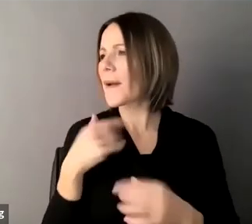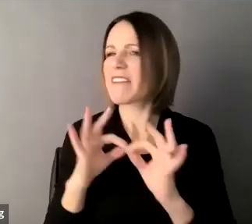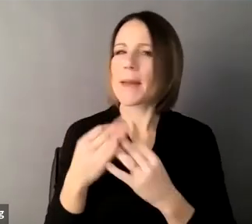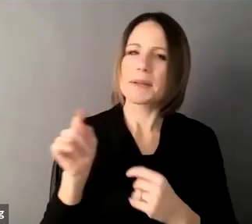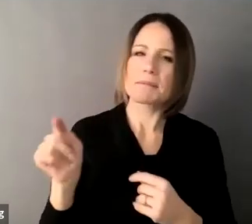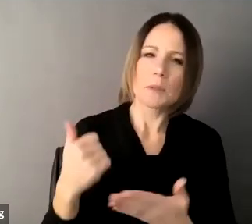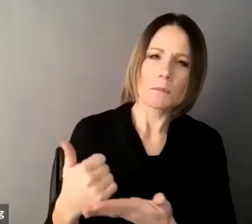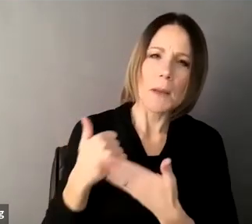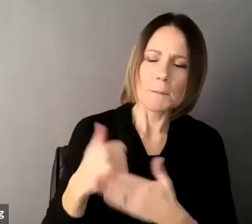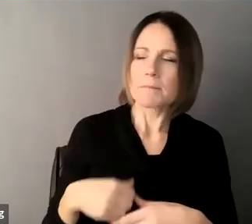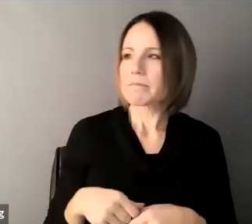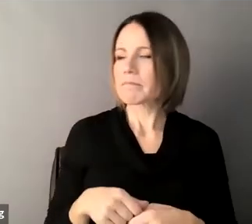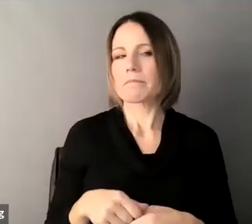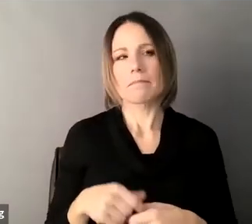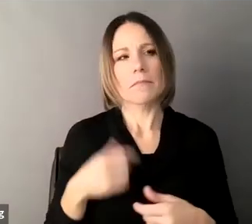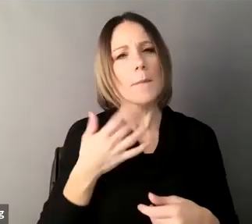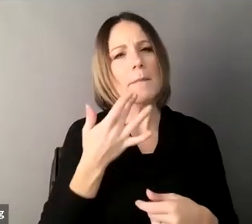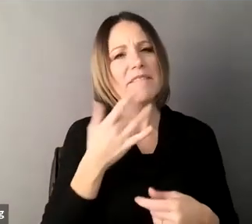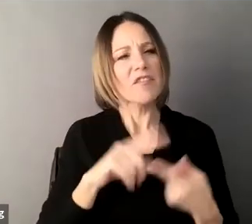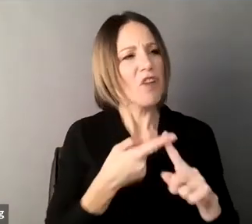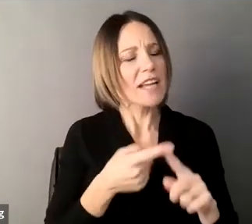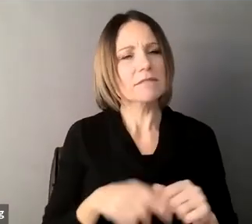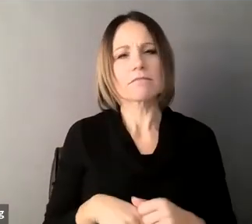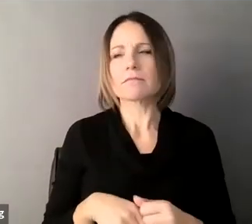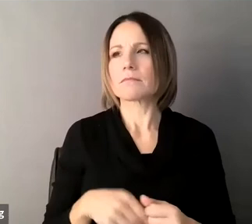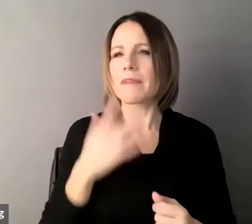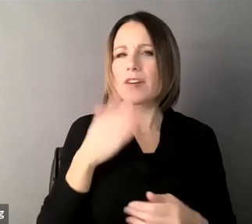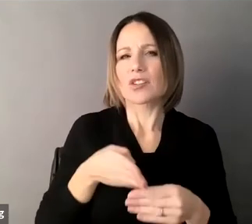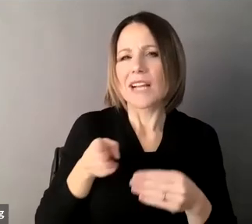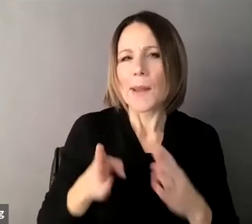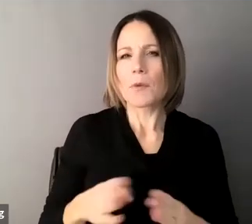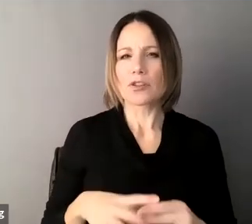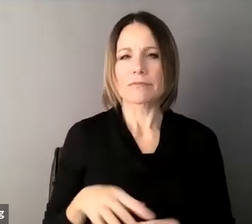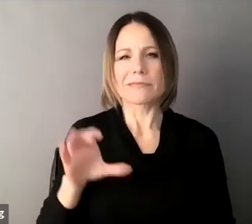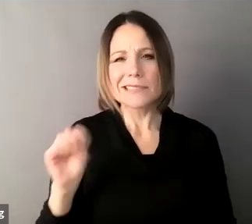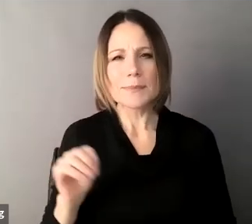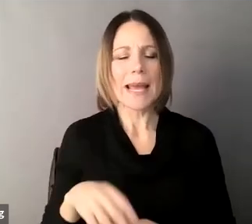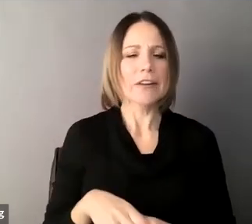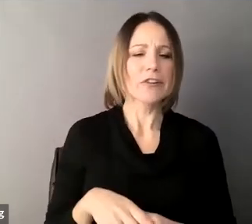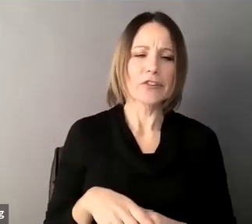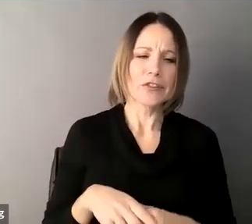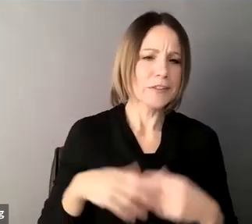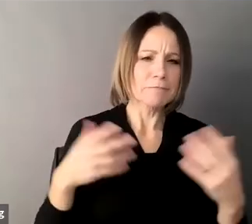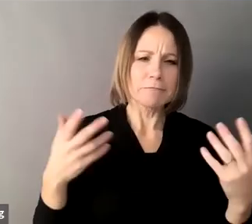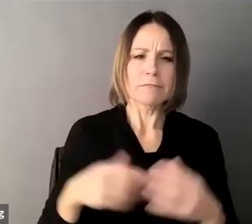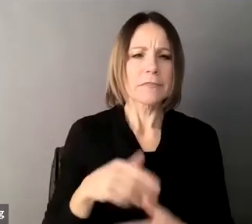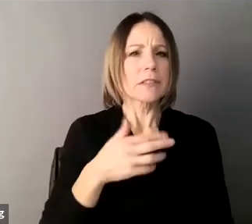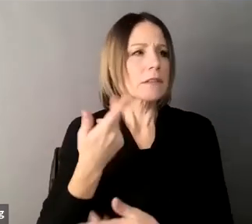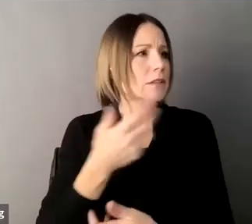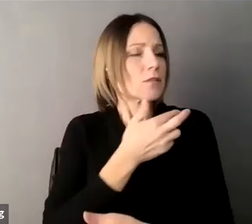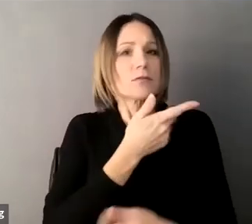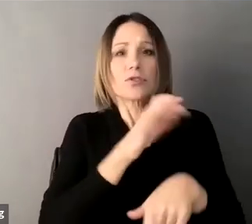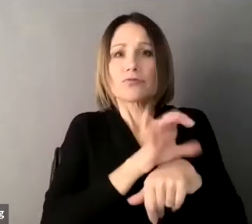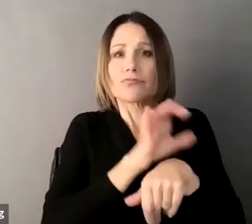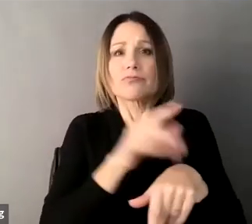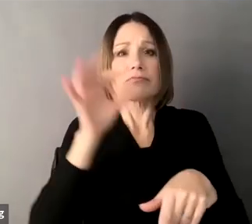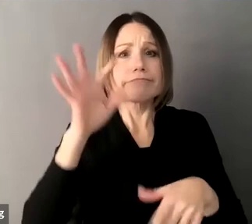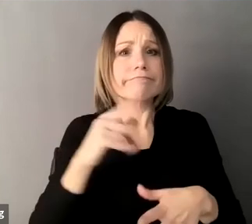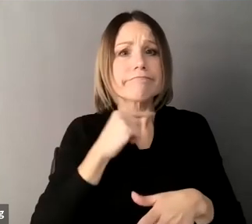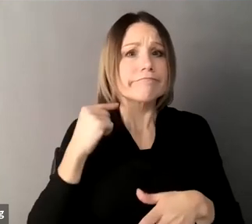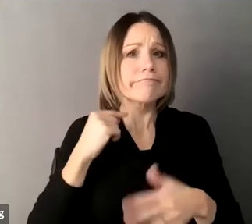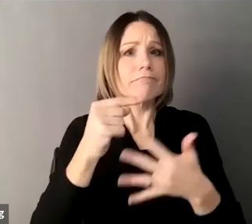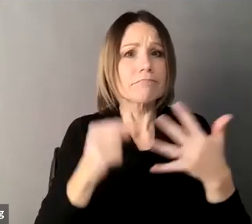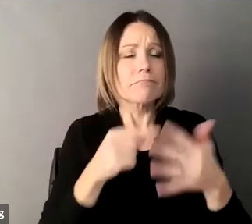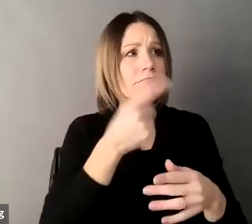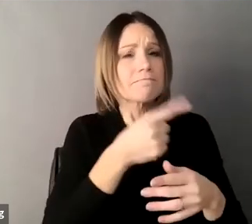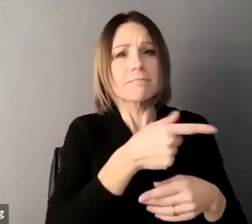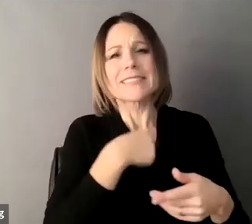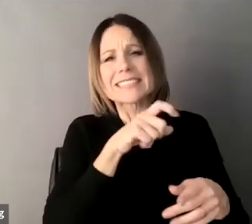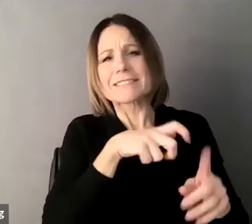neighbor case manager religion leader and professionals the decision maker can